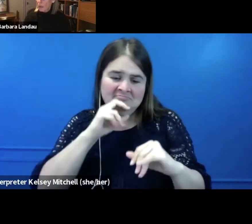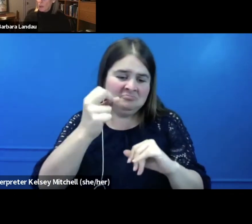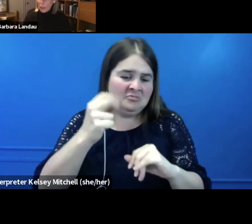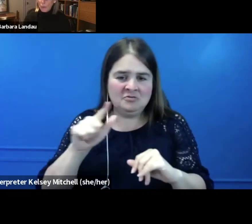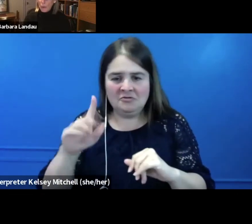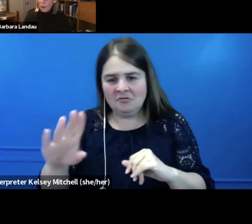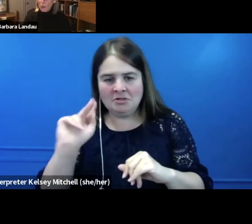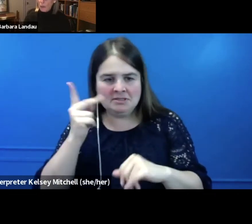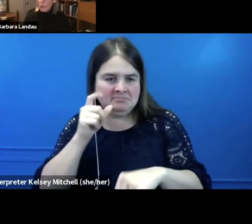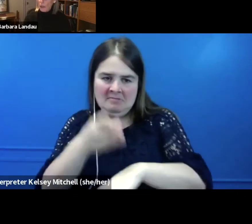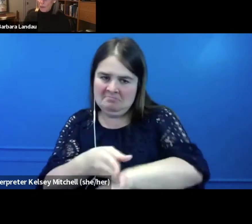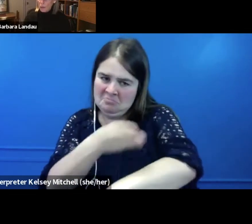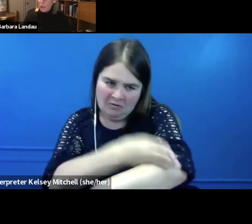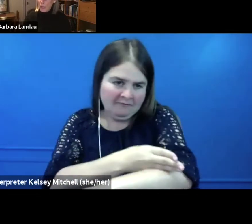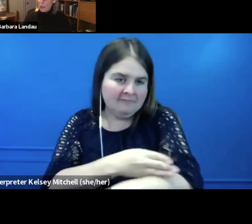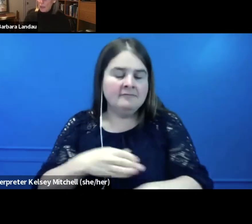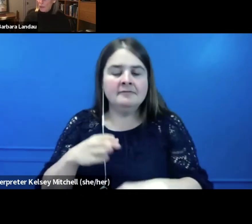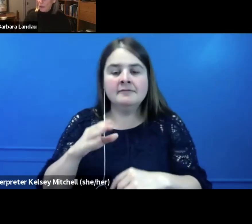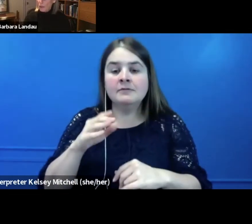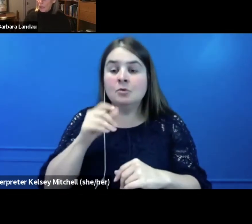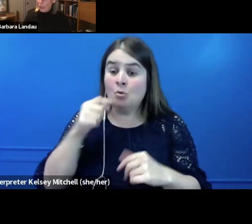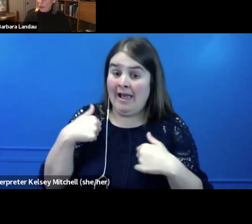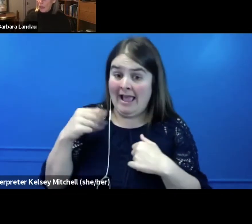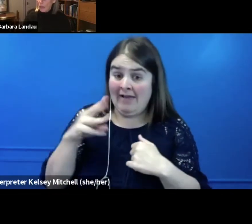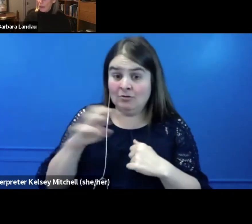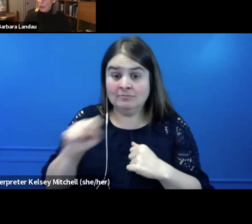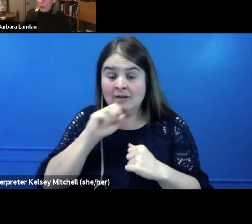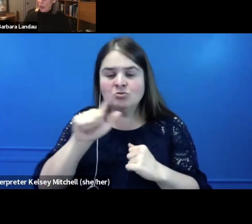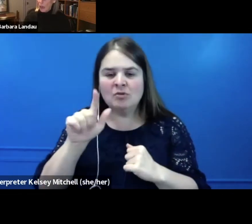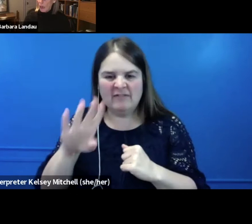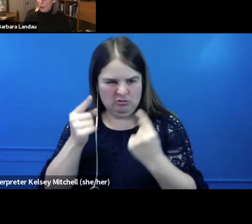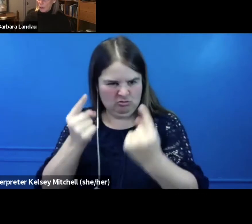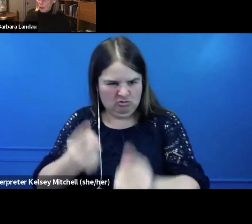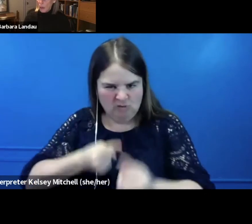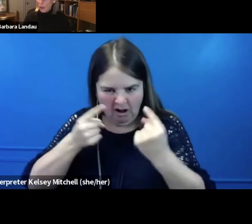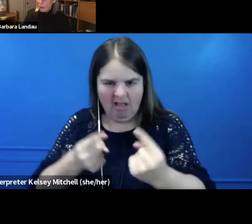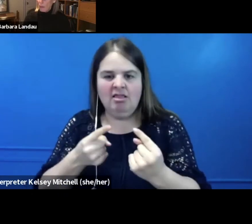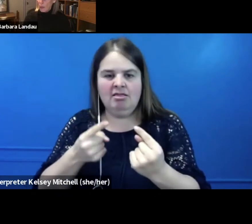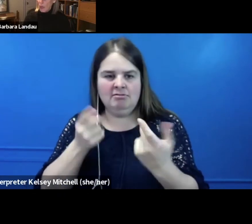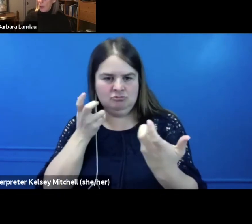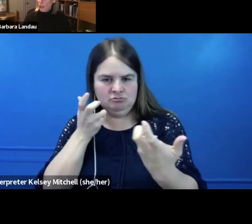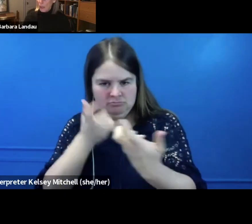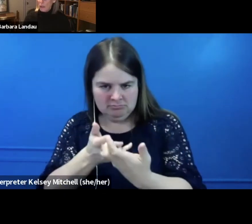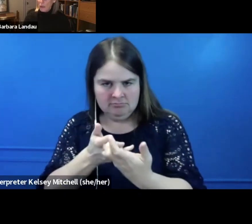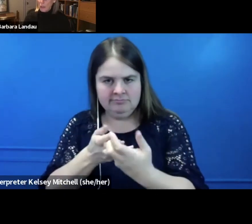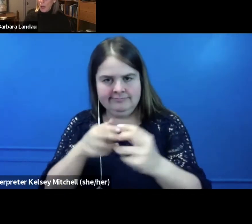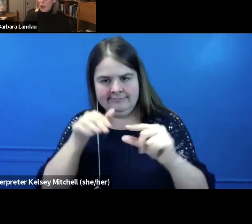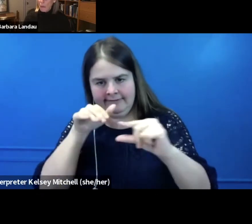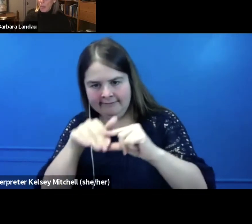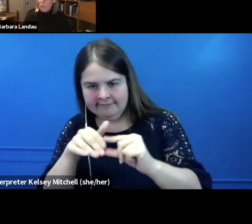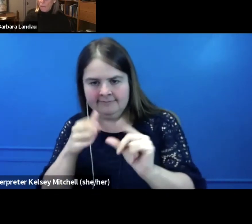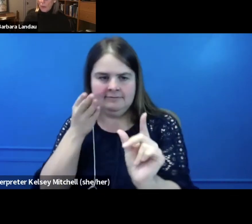24 year olds are still having tremendous difficulty getting that